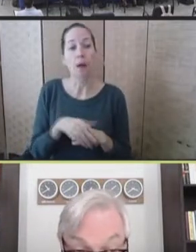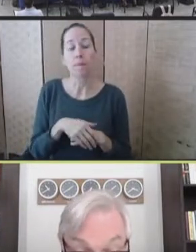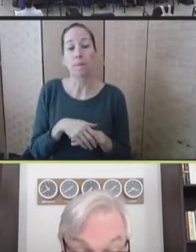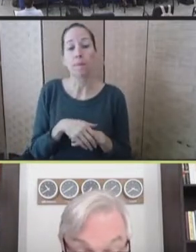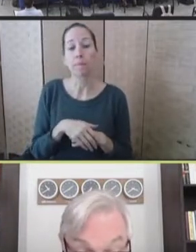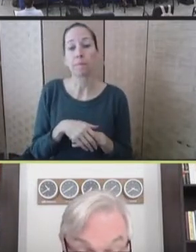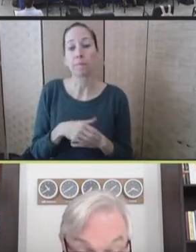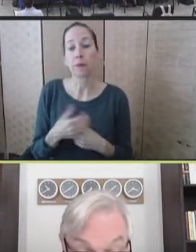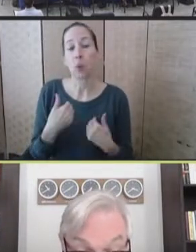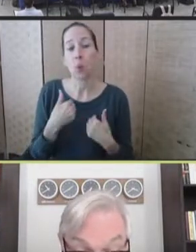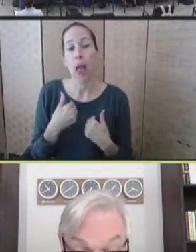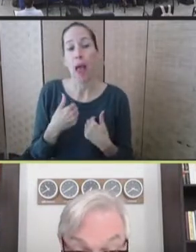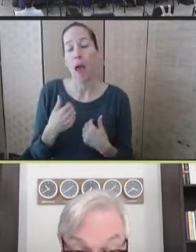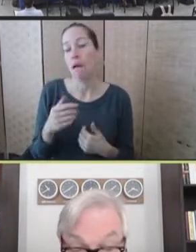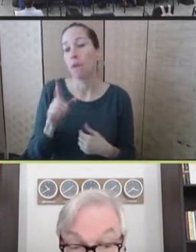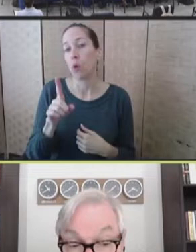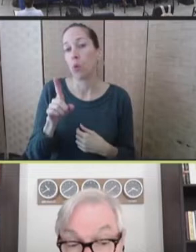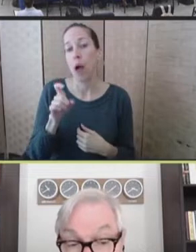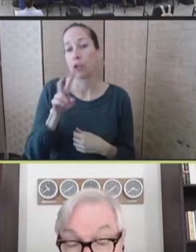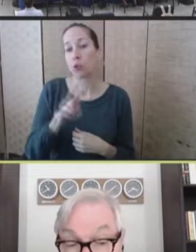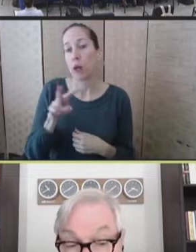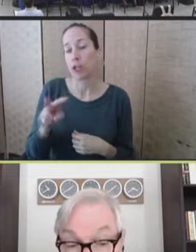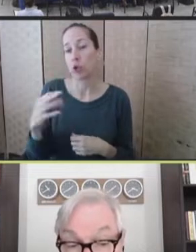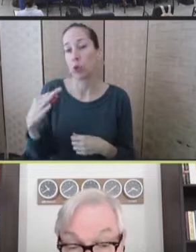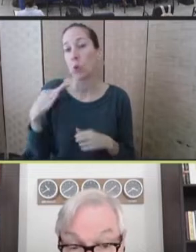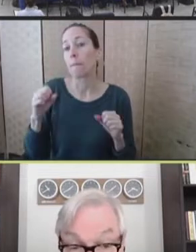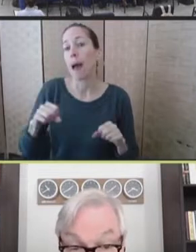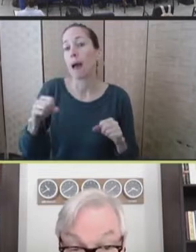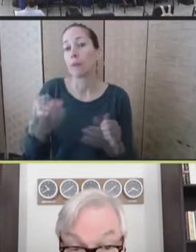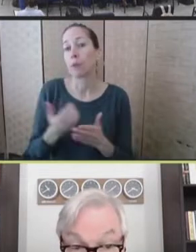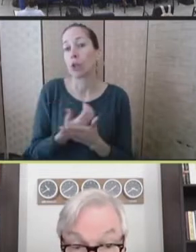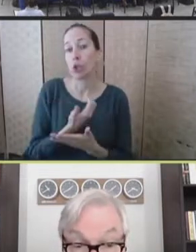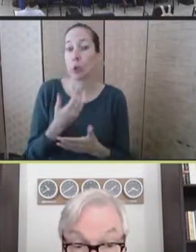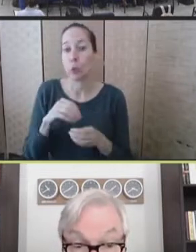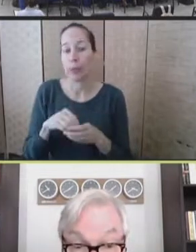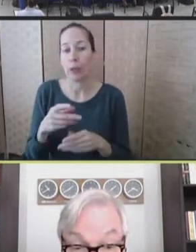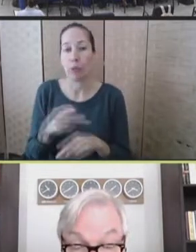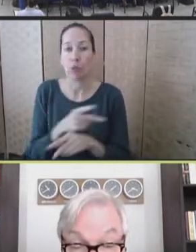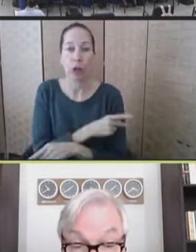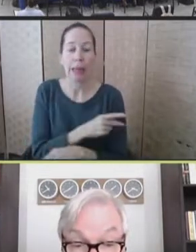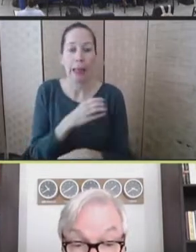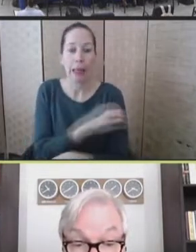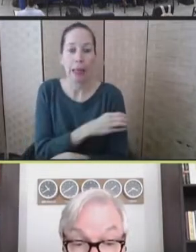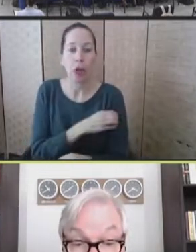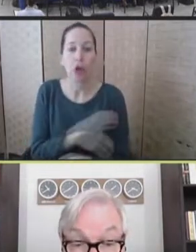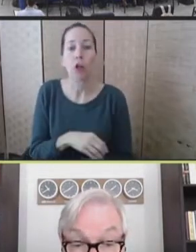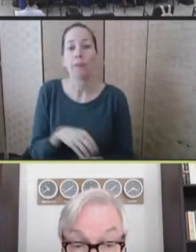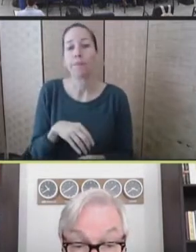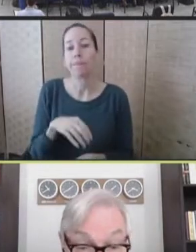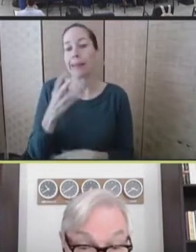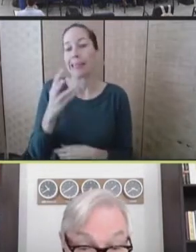we have 122 in preclinical, following 16 in Phase I, eight in Phase II, four in Phase